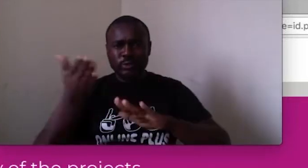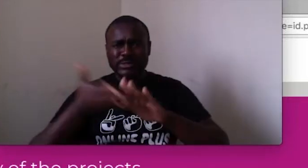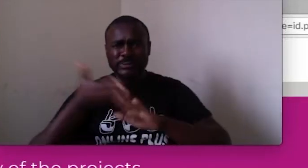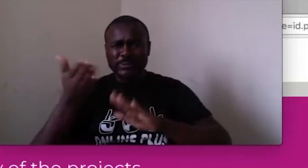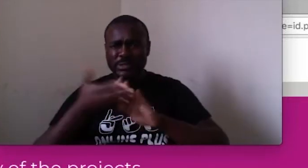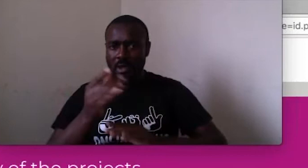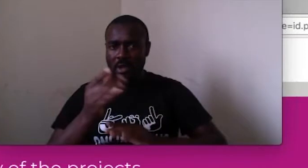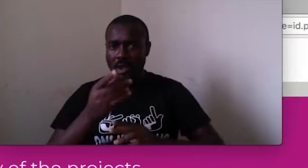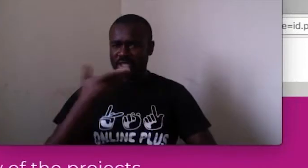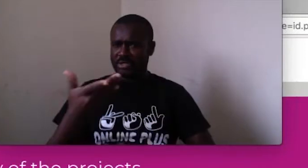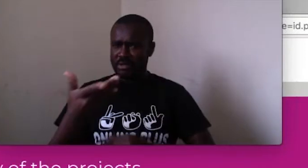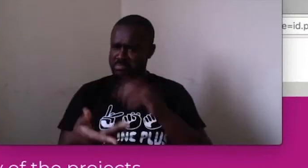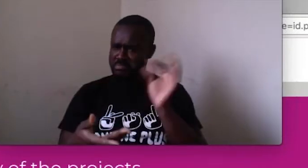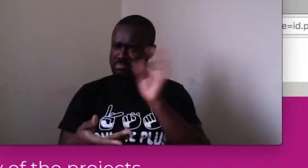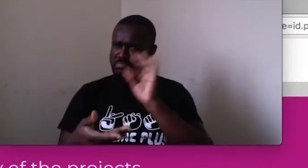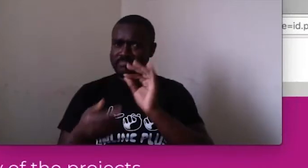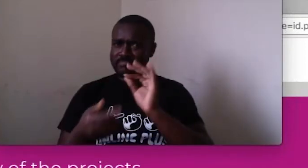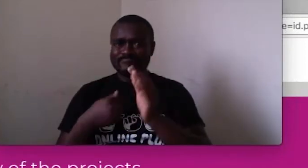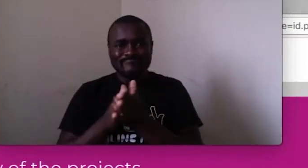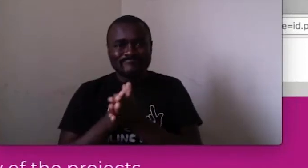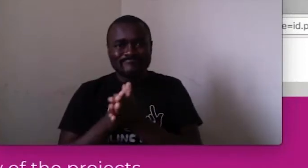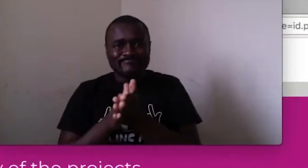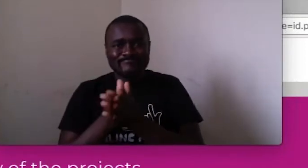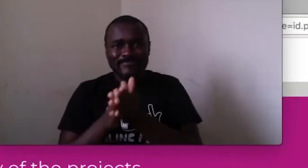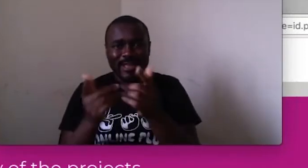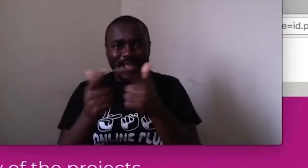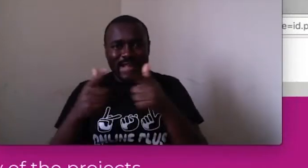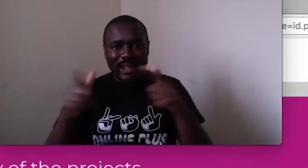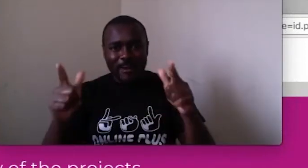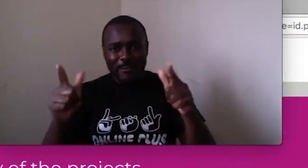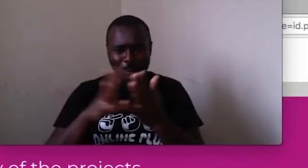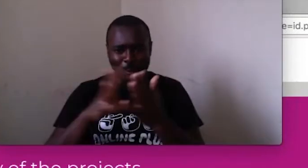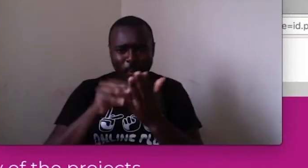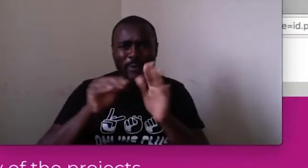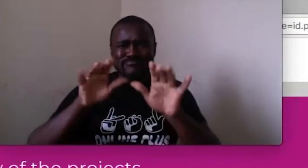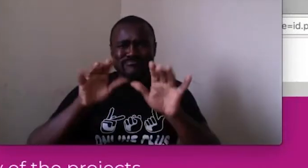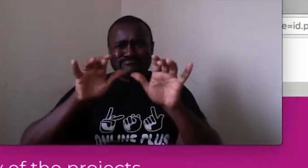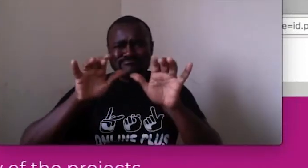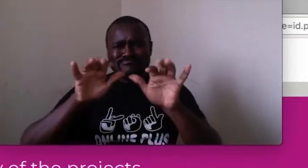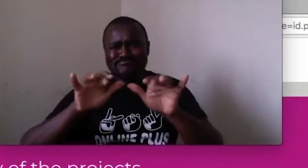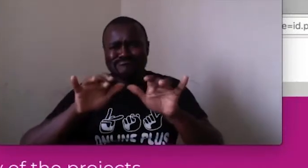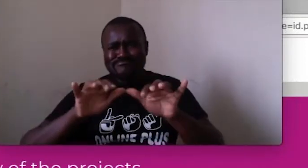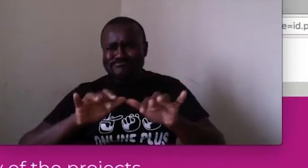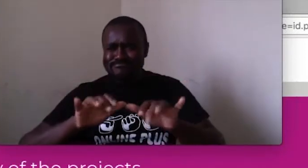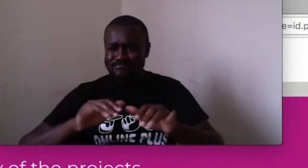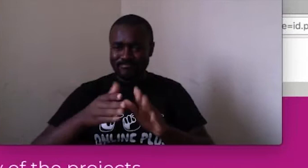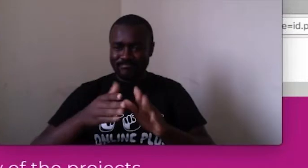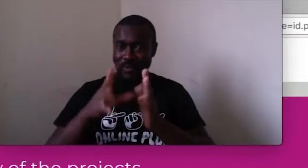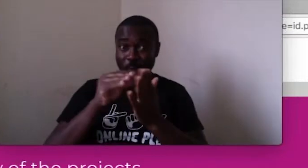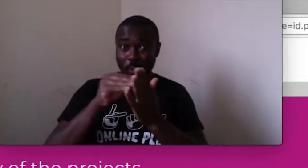Like how to code I was really interested in learning the other languages where I could